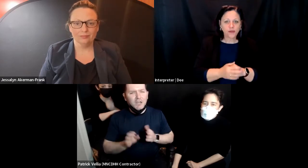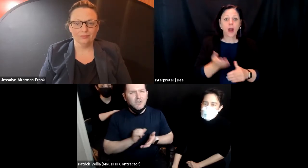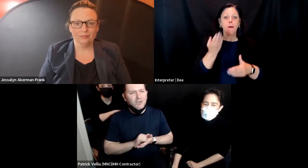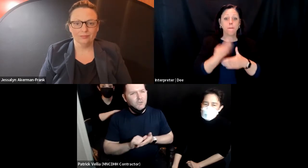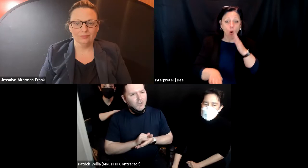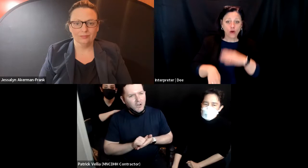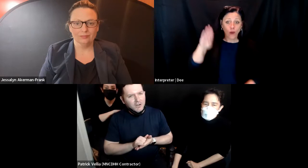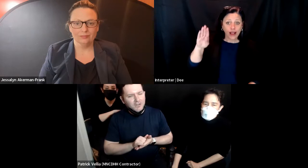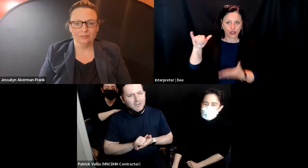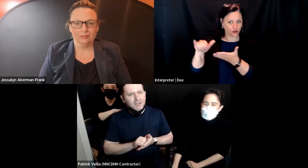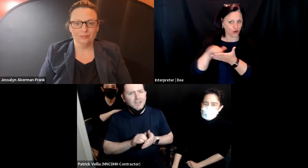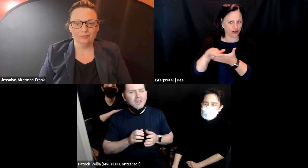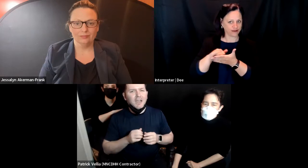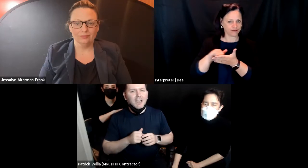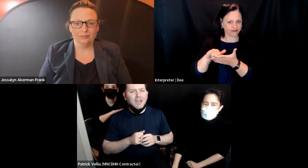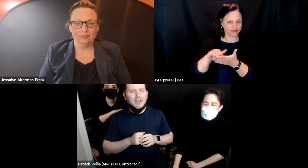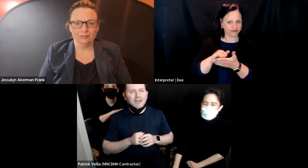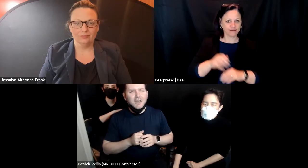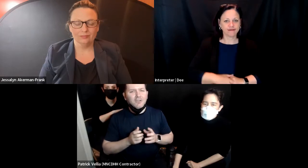Let me back up from my introduction because I seem to have forgotten some background for you.